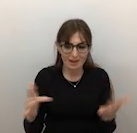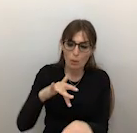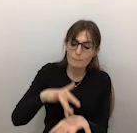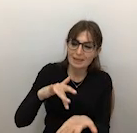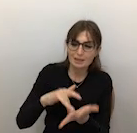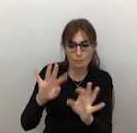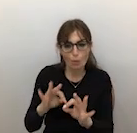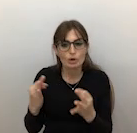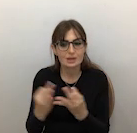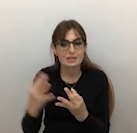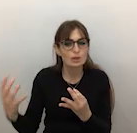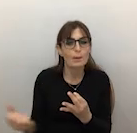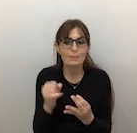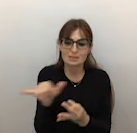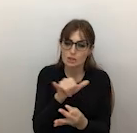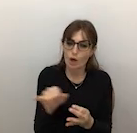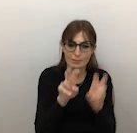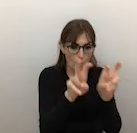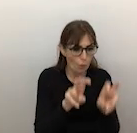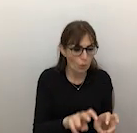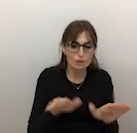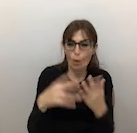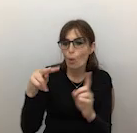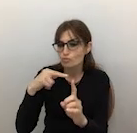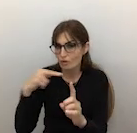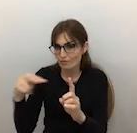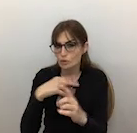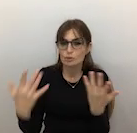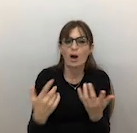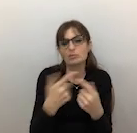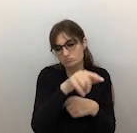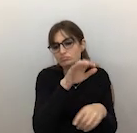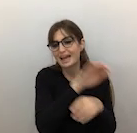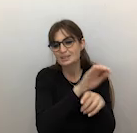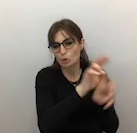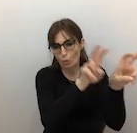and for medium organisations, it must either be audited or reviewed by an auditor.